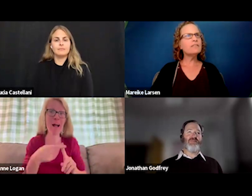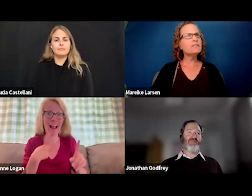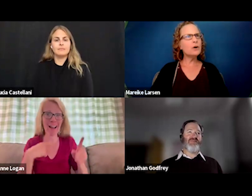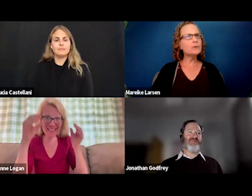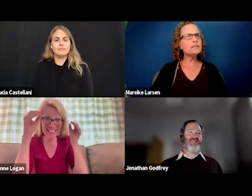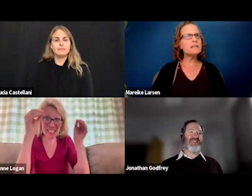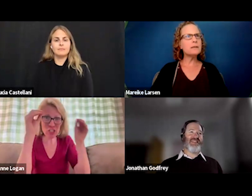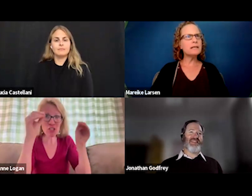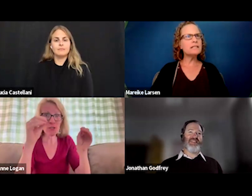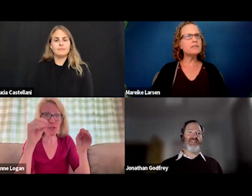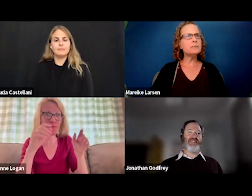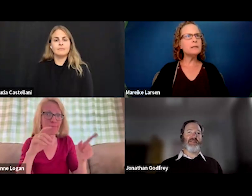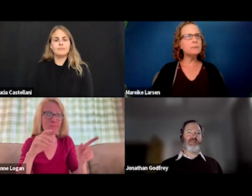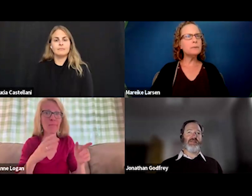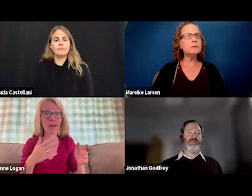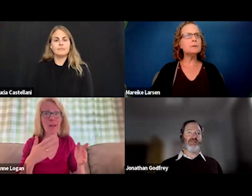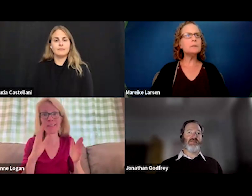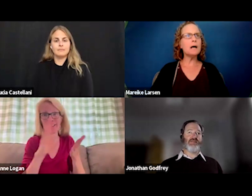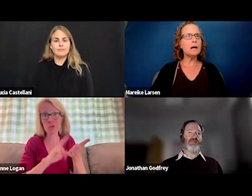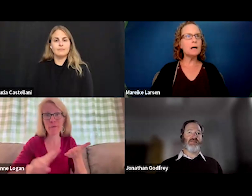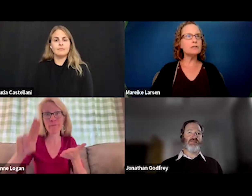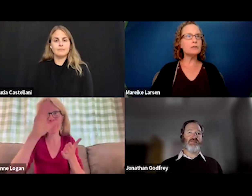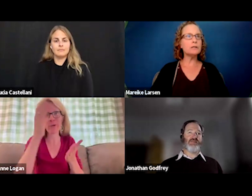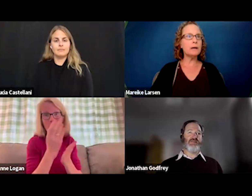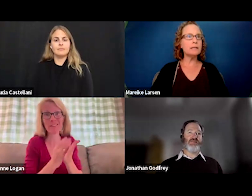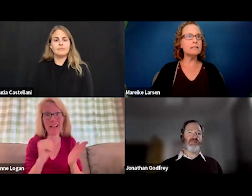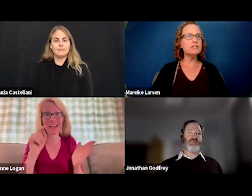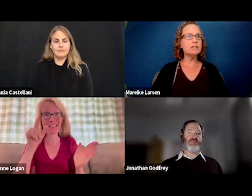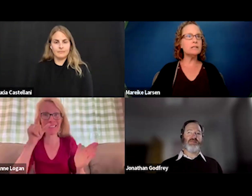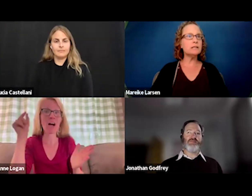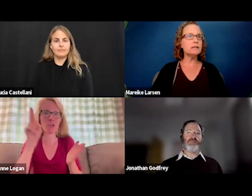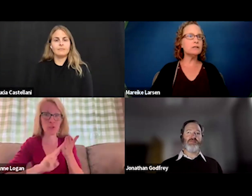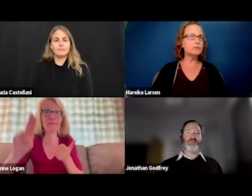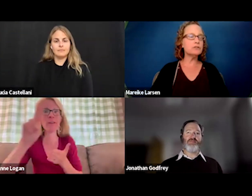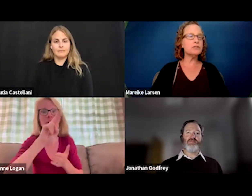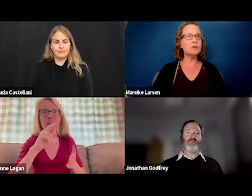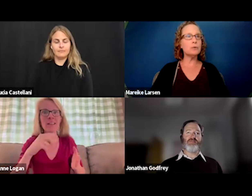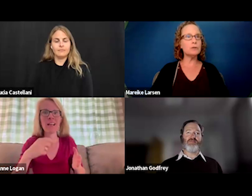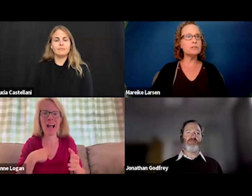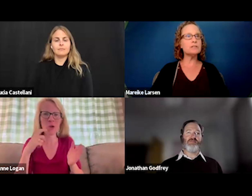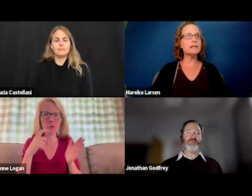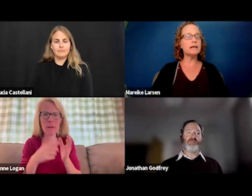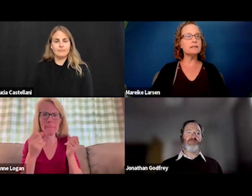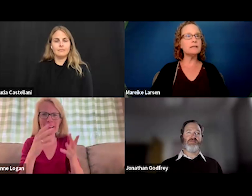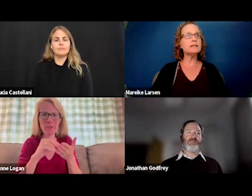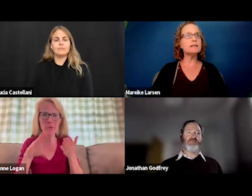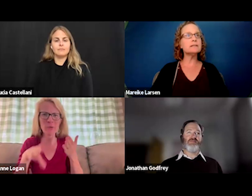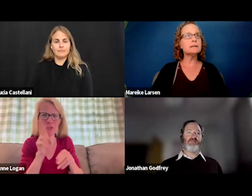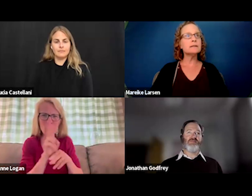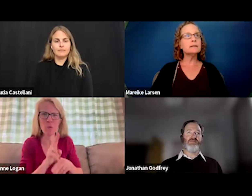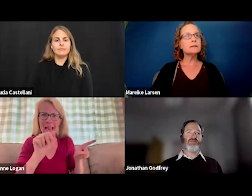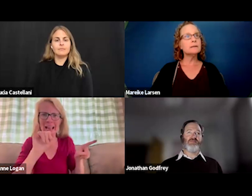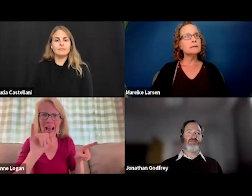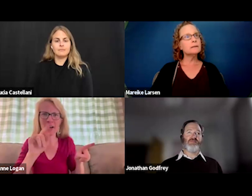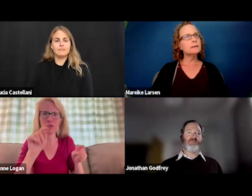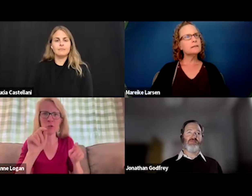I've noticed that many deaf people during my teaching university courses at Gallaudet--